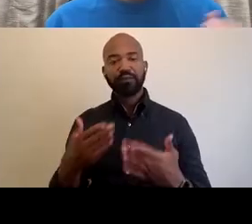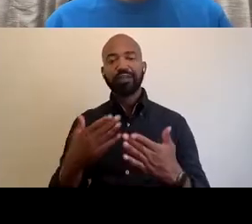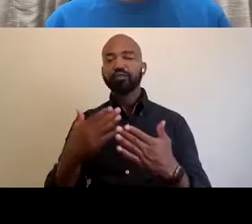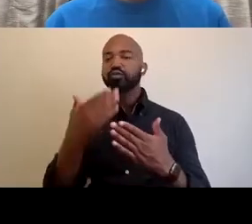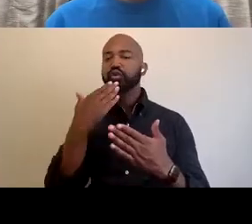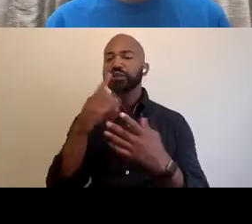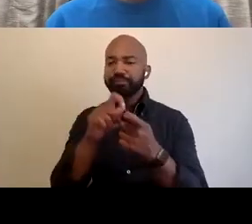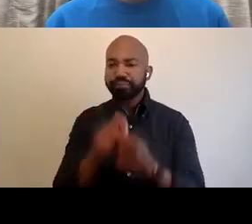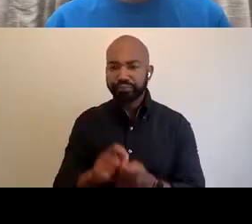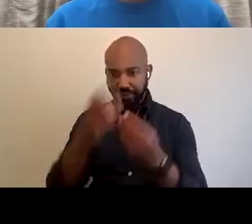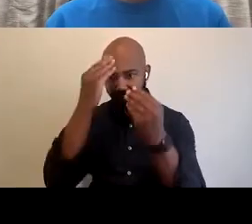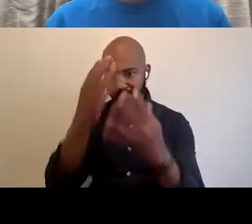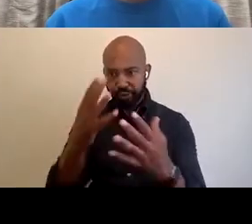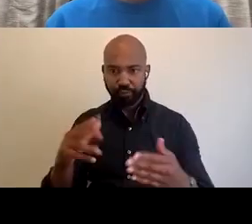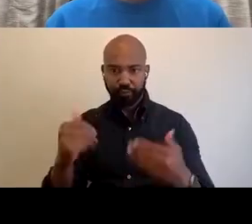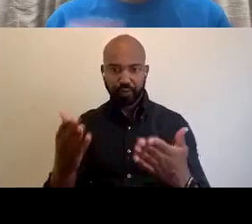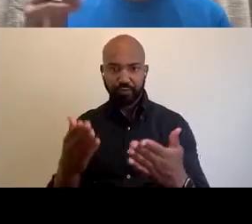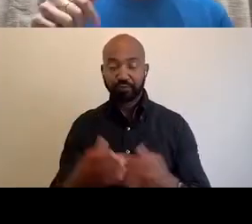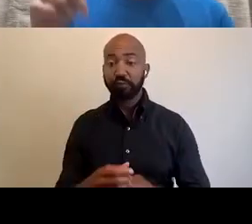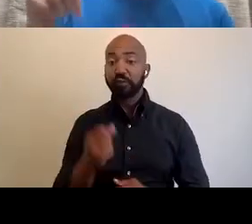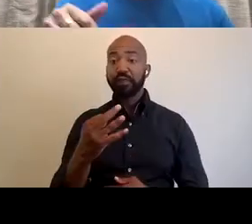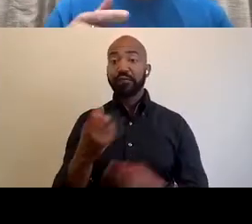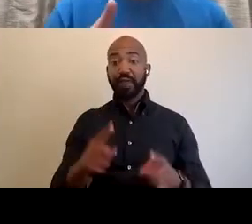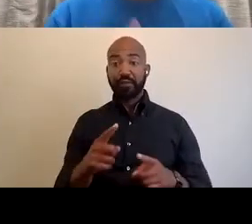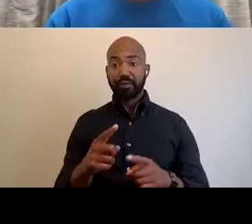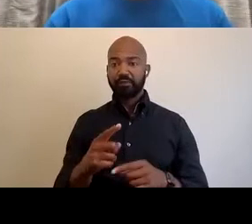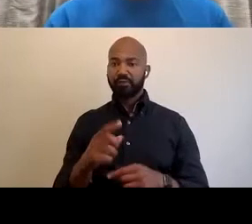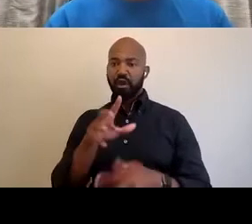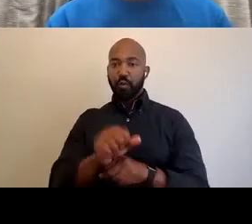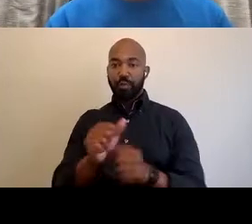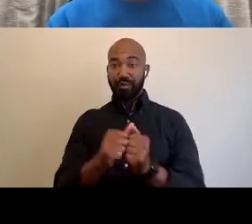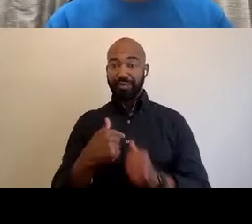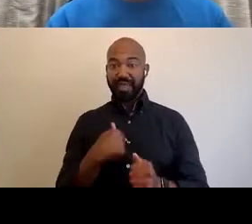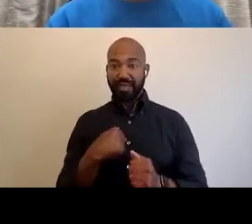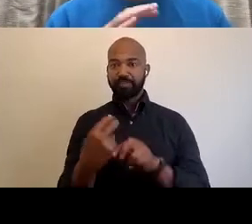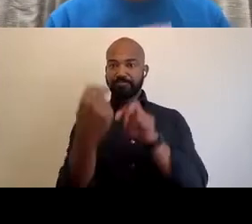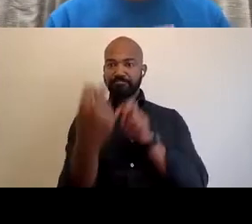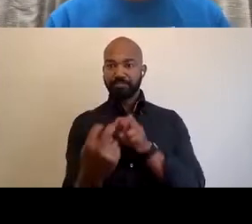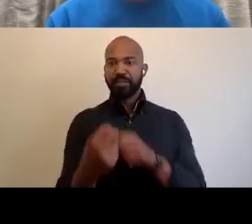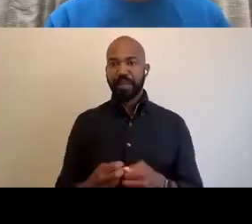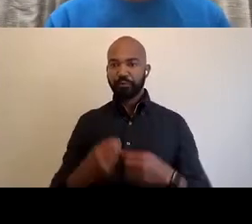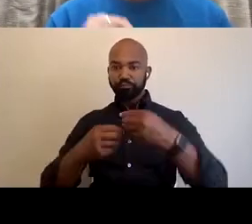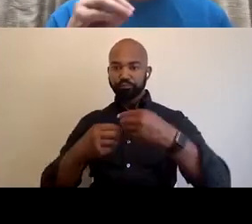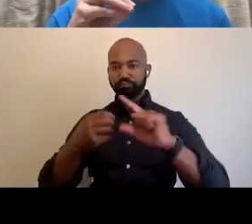And if you're ever in a clinic appointment with me, I sit there and scroll through, but these are the pages from the document